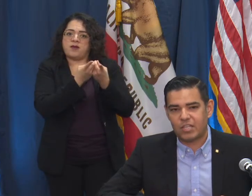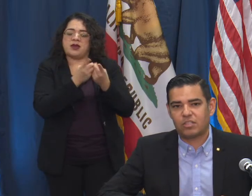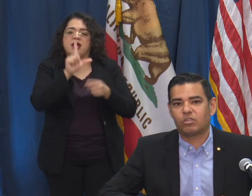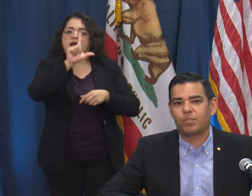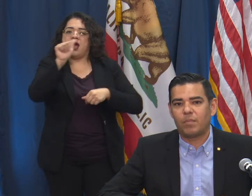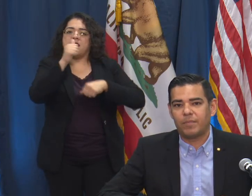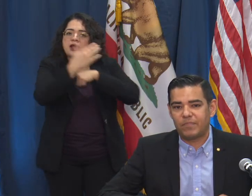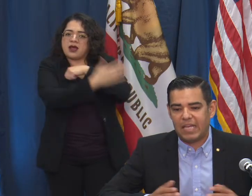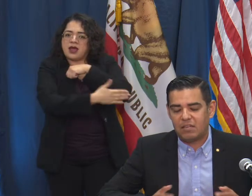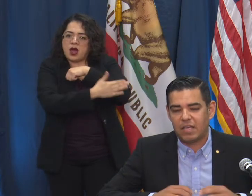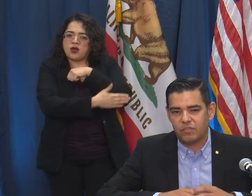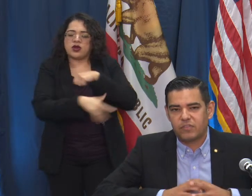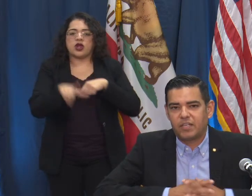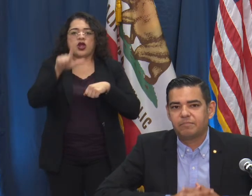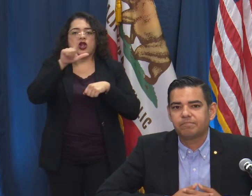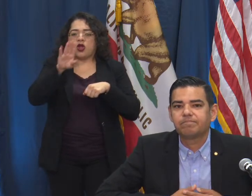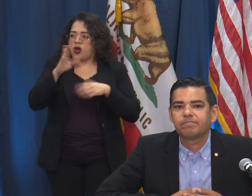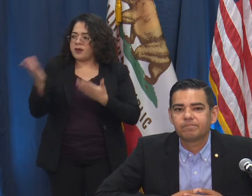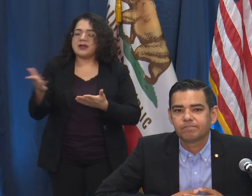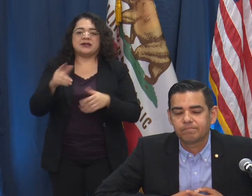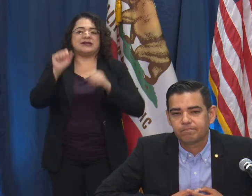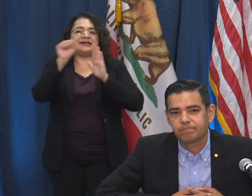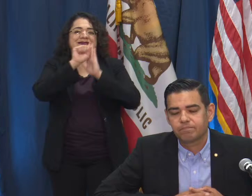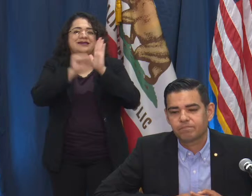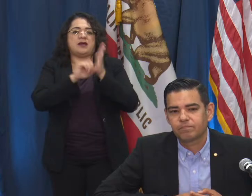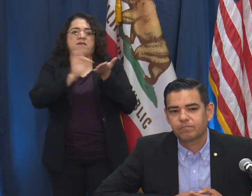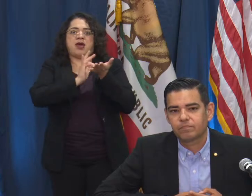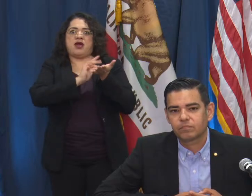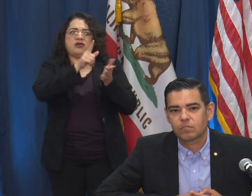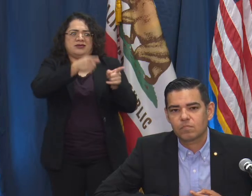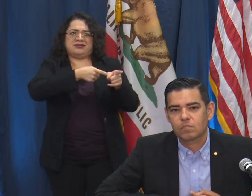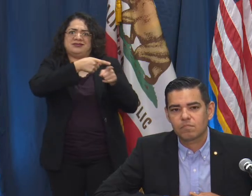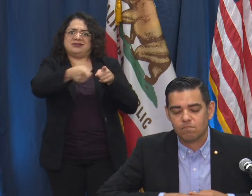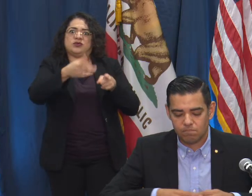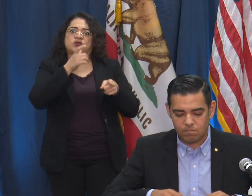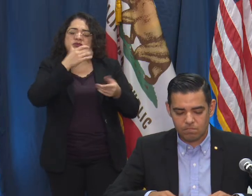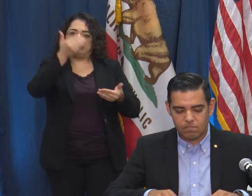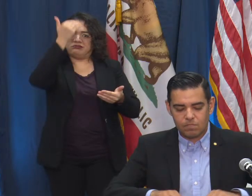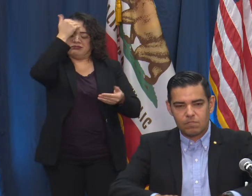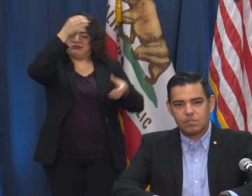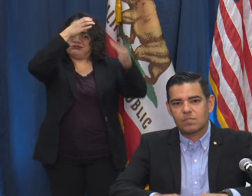Angeles Health Department, and the state. Mayor, it looks like we have a one more